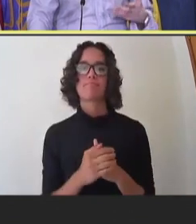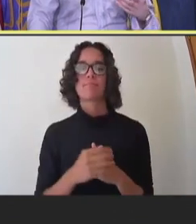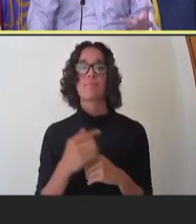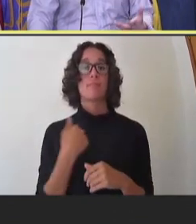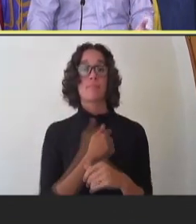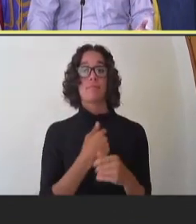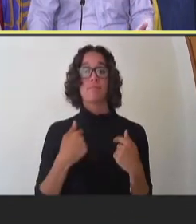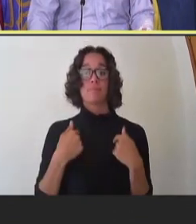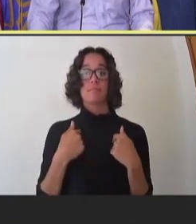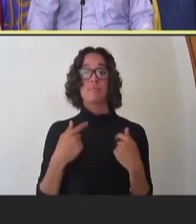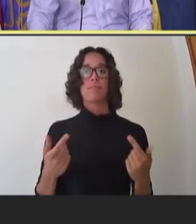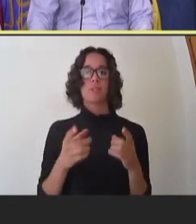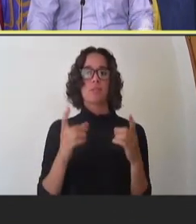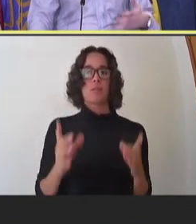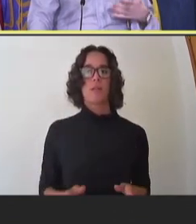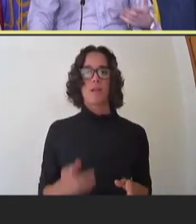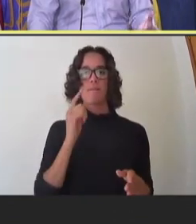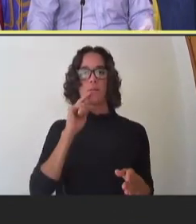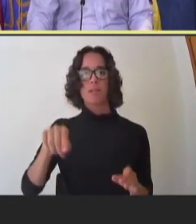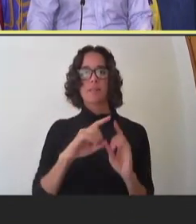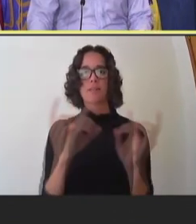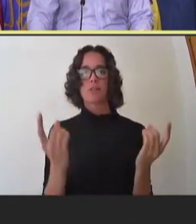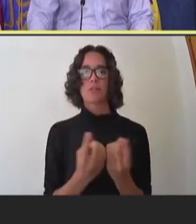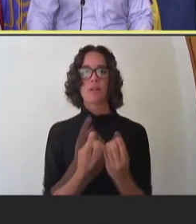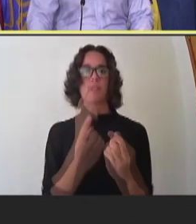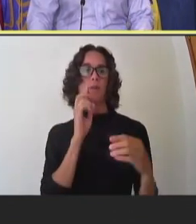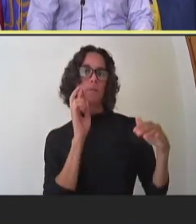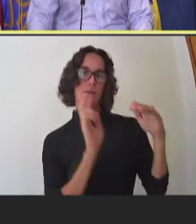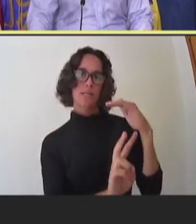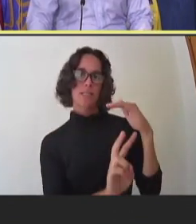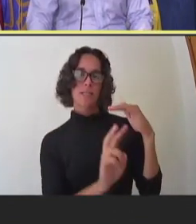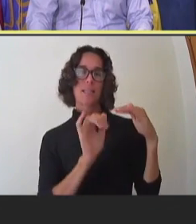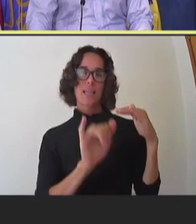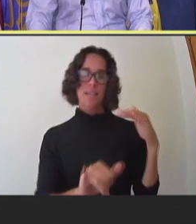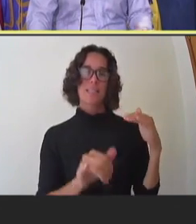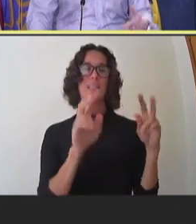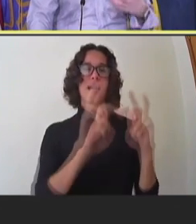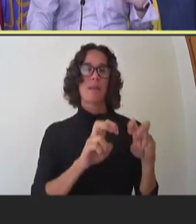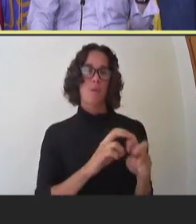analytical heart. We are building a large-data science team within CDC that's focusing on